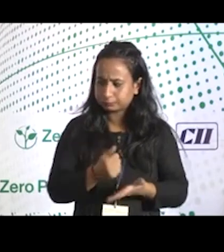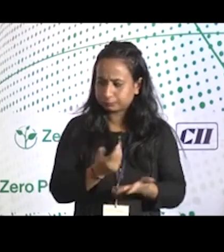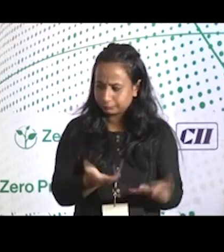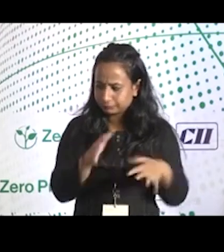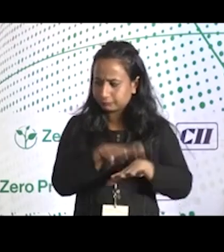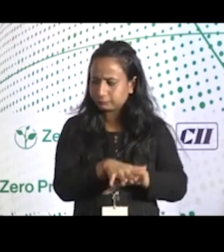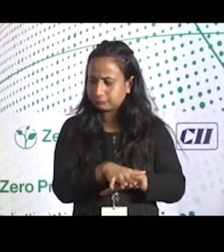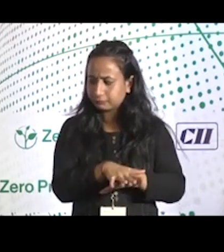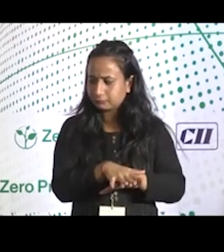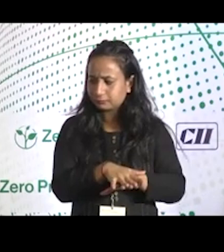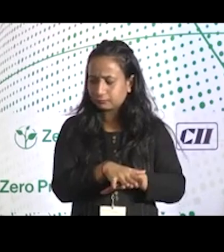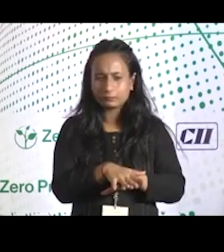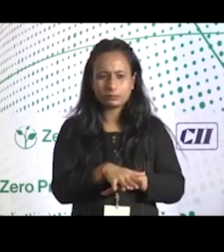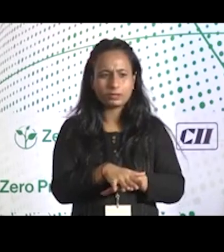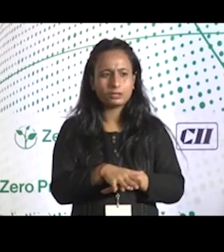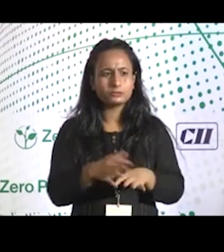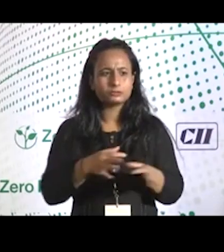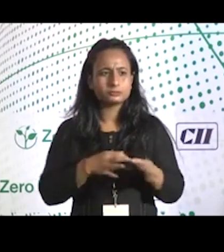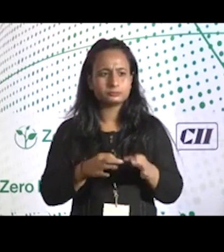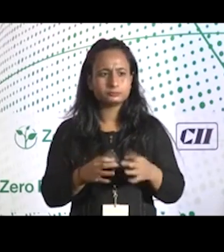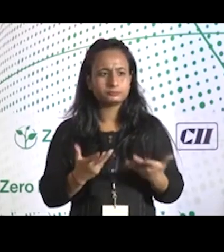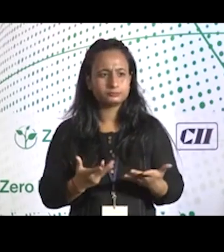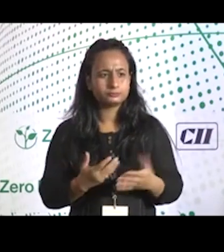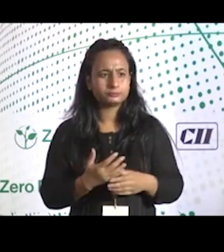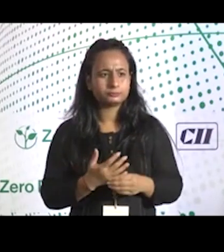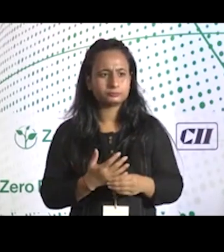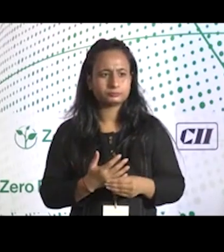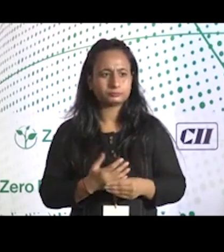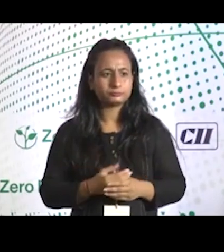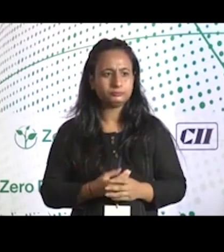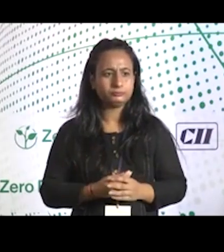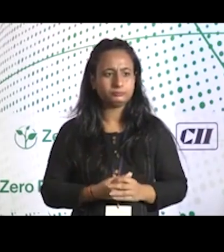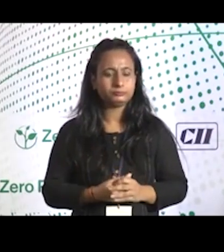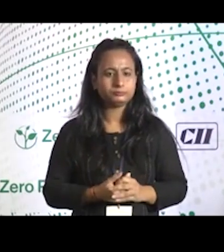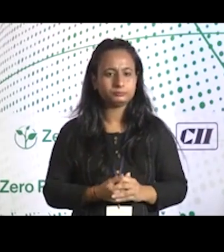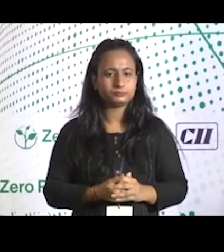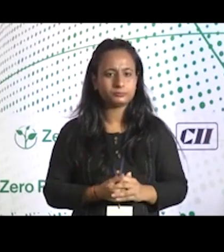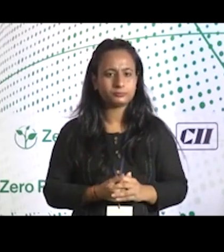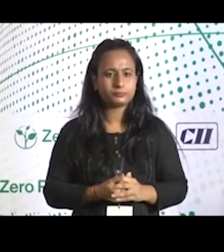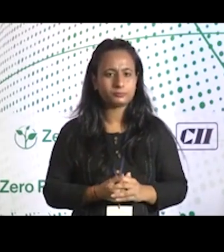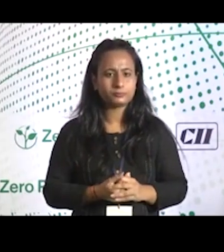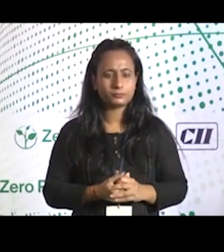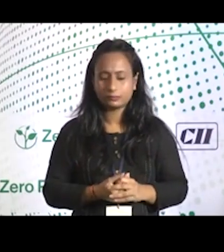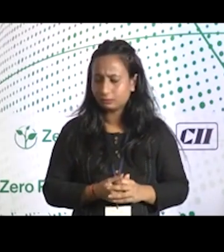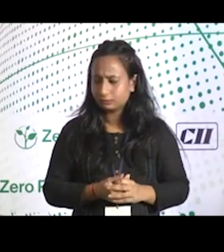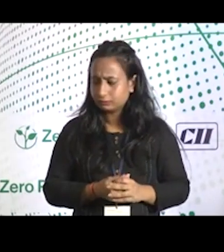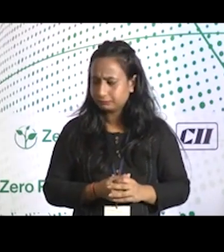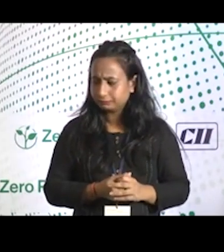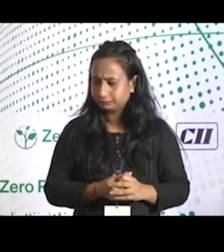how do you articulate the terms of for, you know,